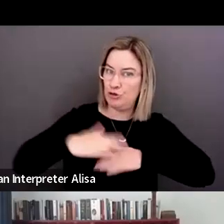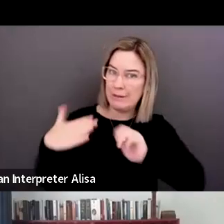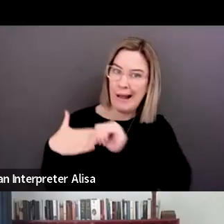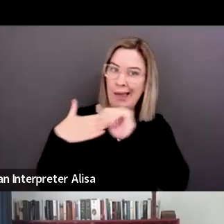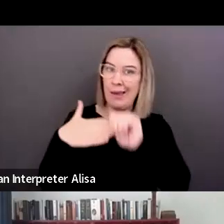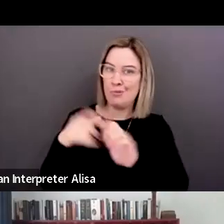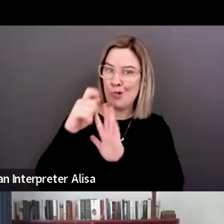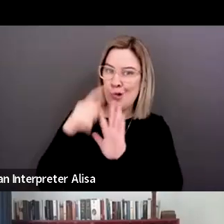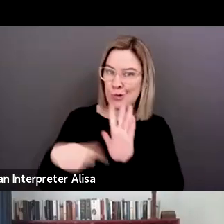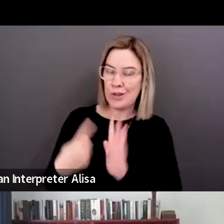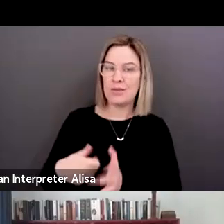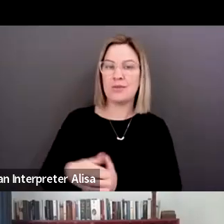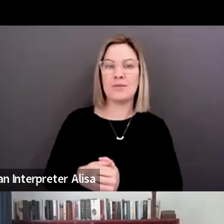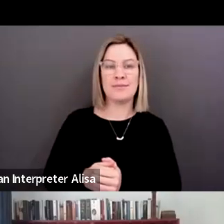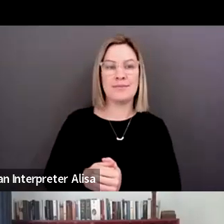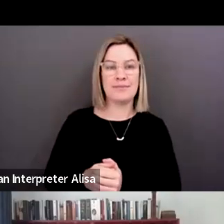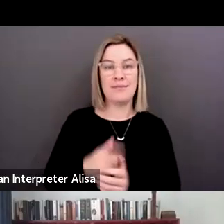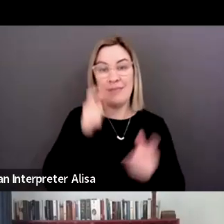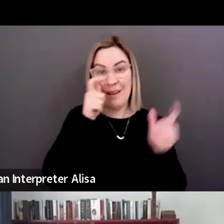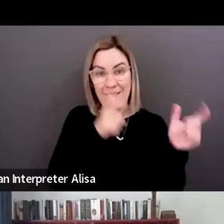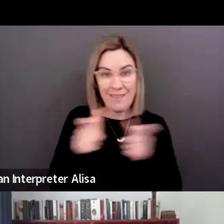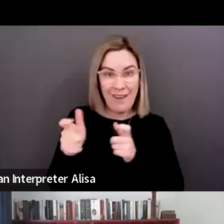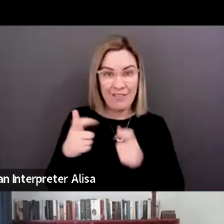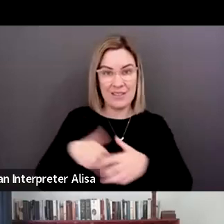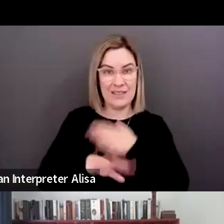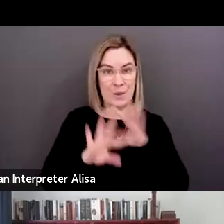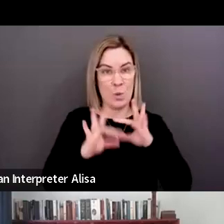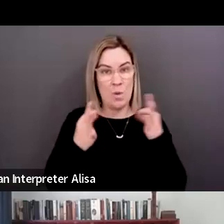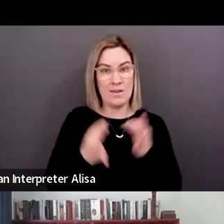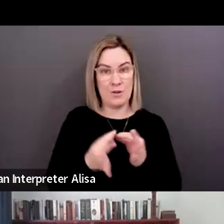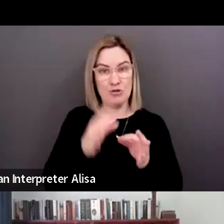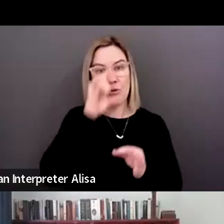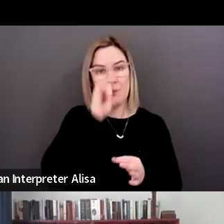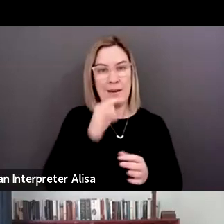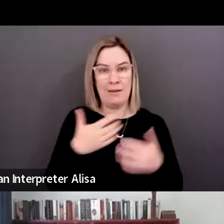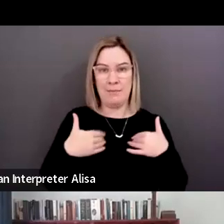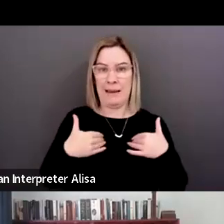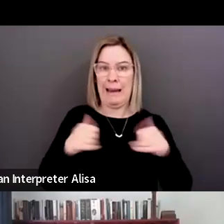about what we invest in. And I think a lot of that we really hope will be -